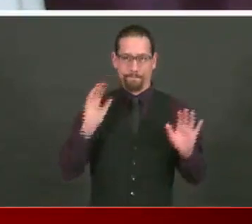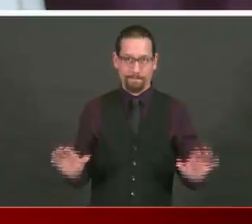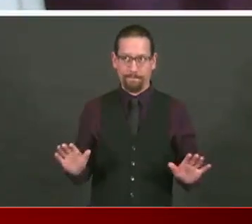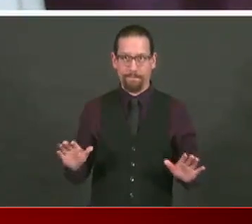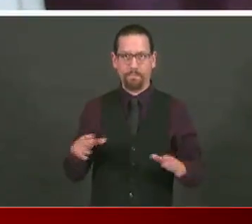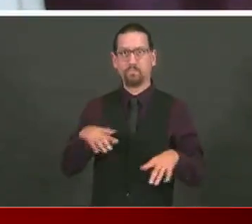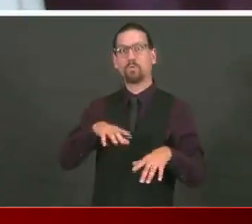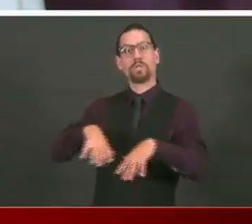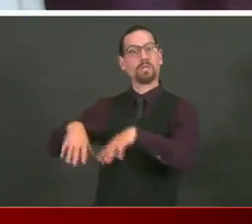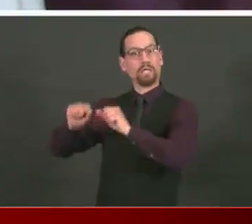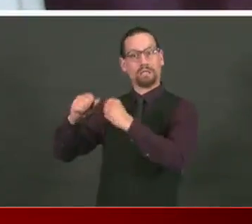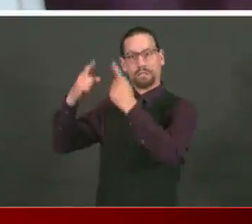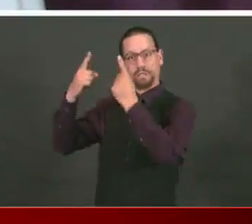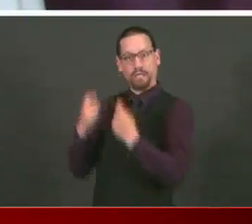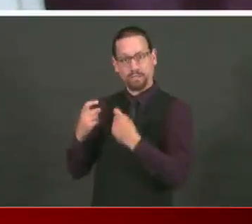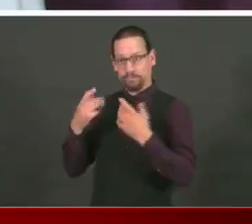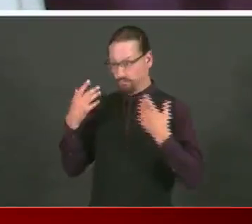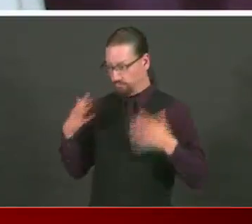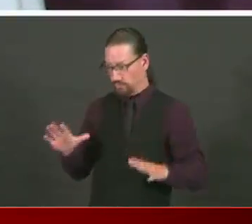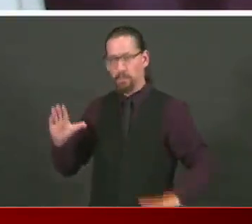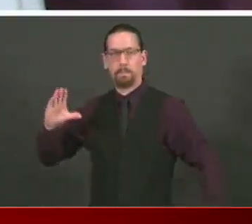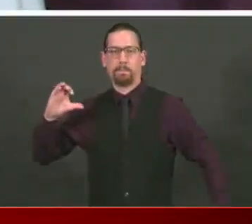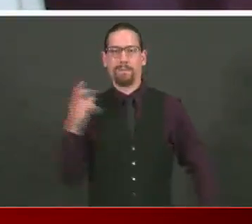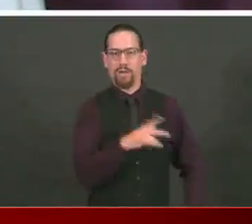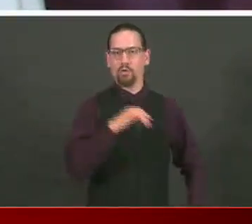STAY HOME.